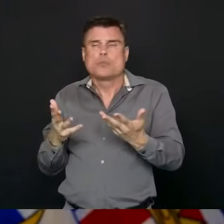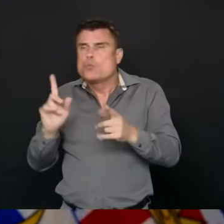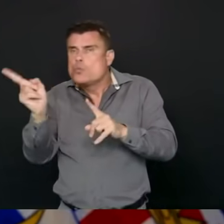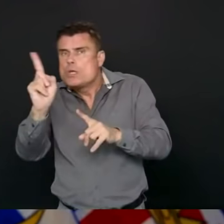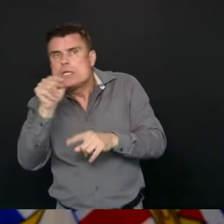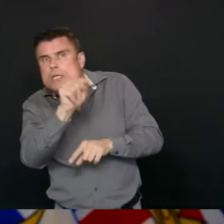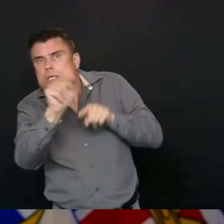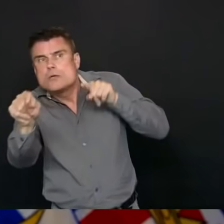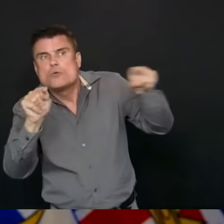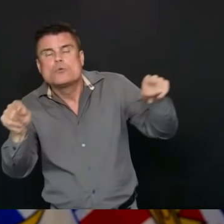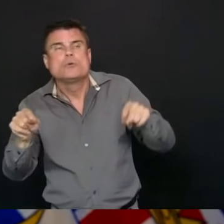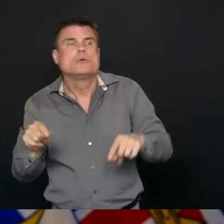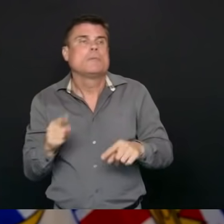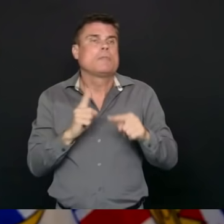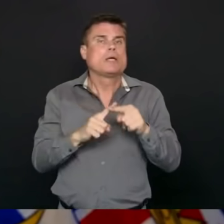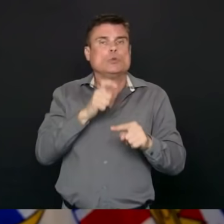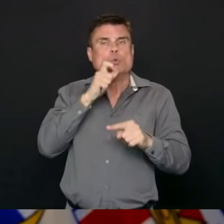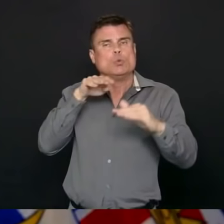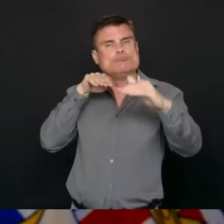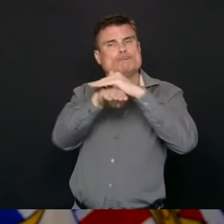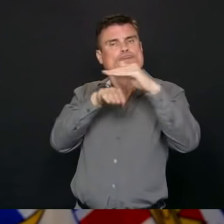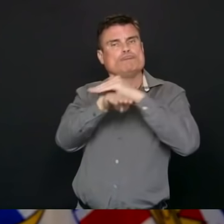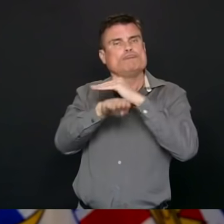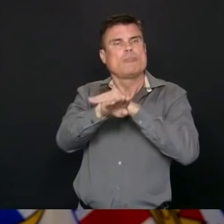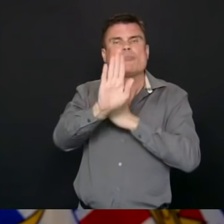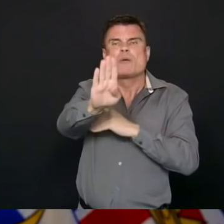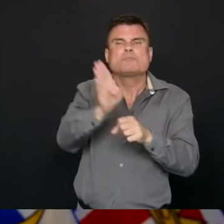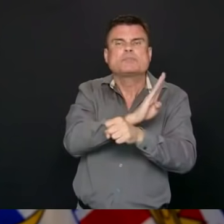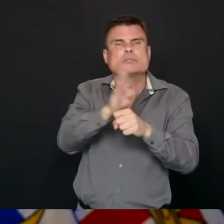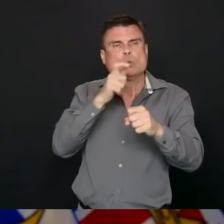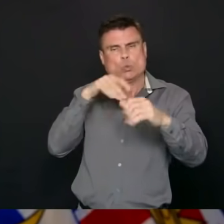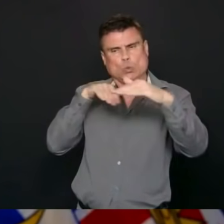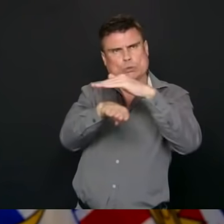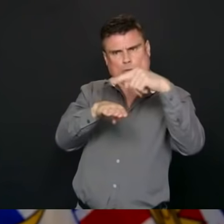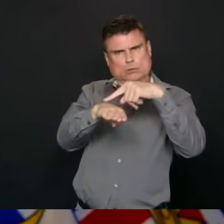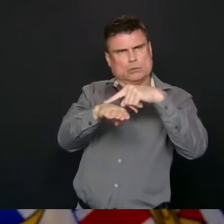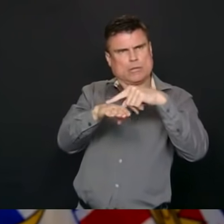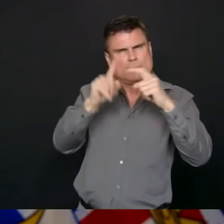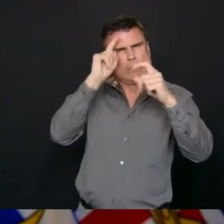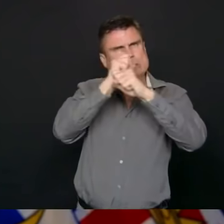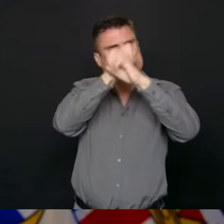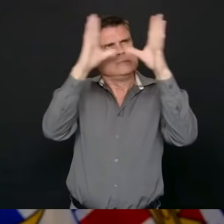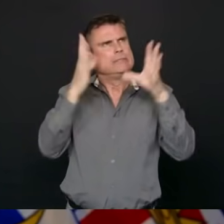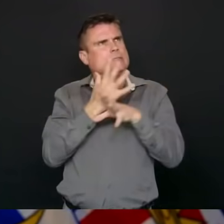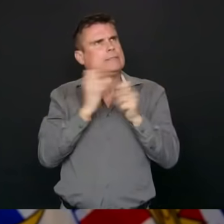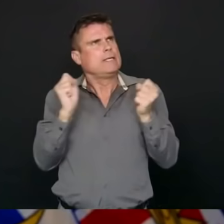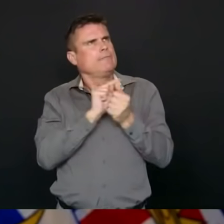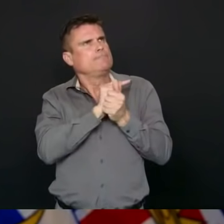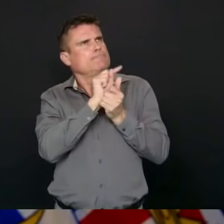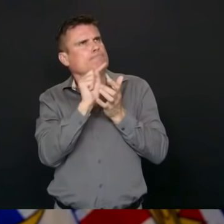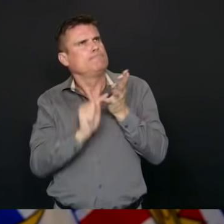who work, your employees and making sure they stay safe, and the people who use your business, are able to be so.